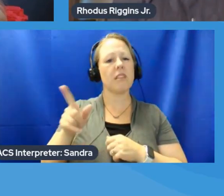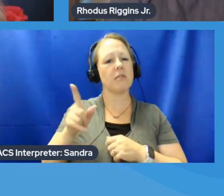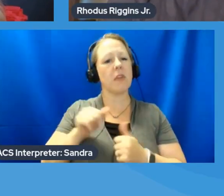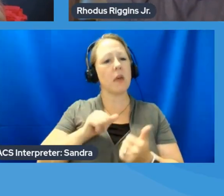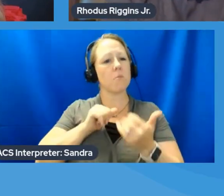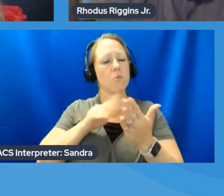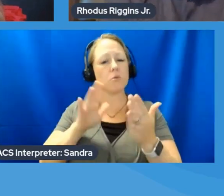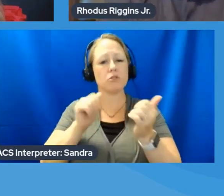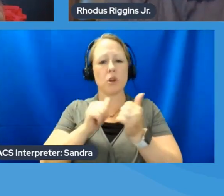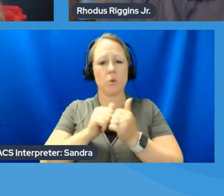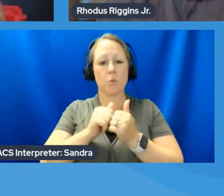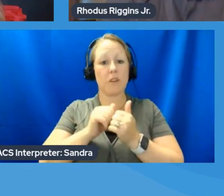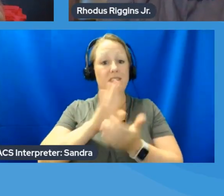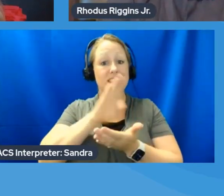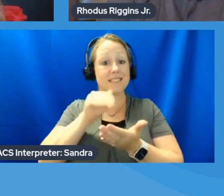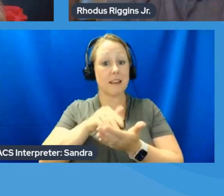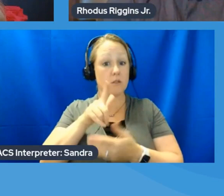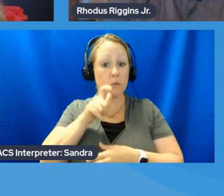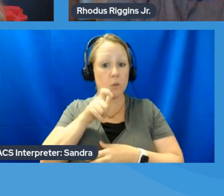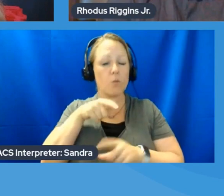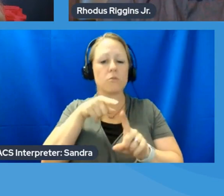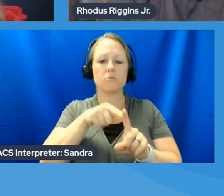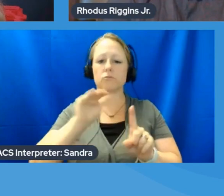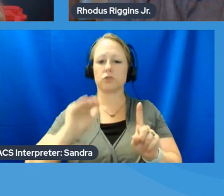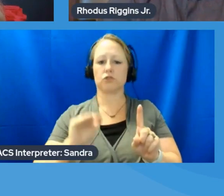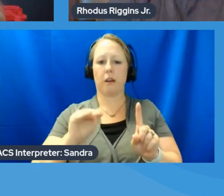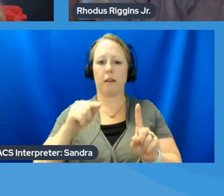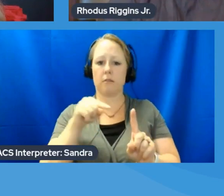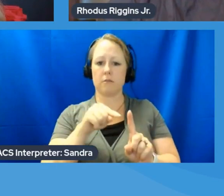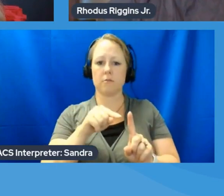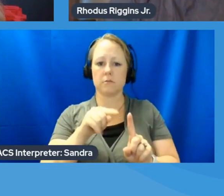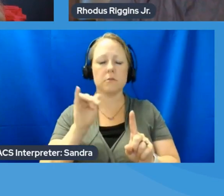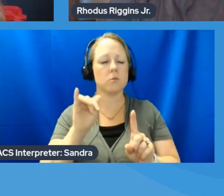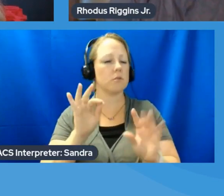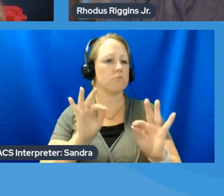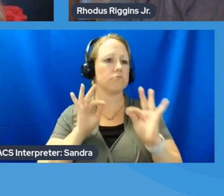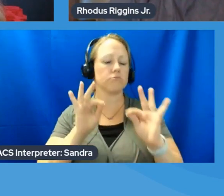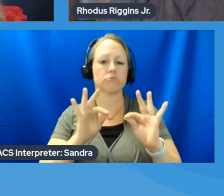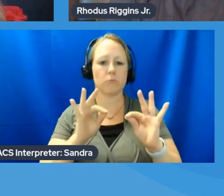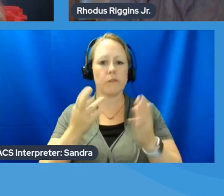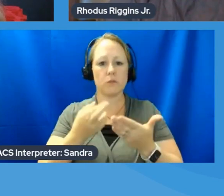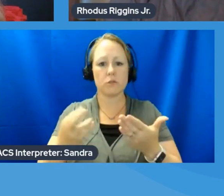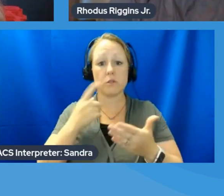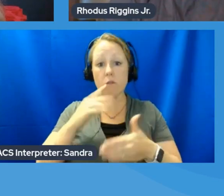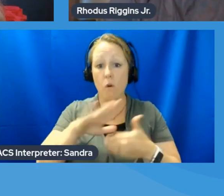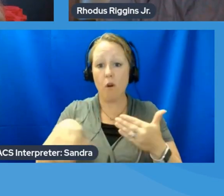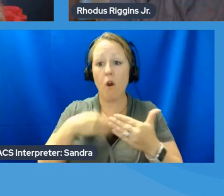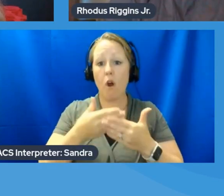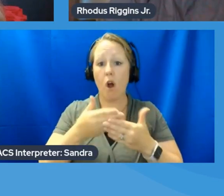So that makes it a really ideal resource for all children, including those who have disabilities.